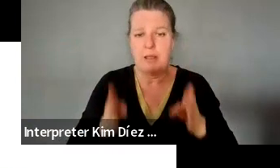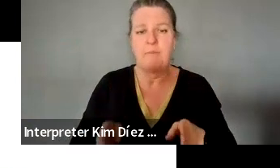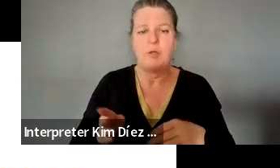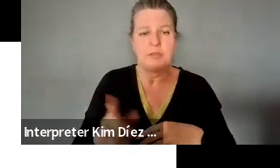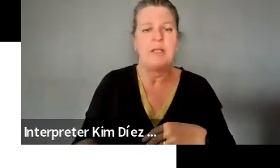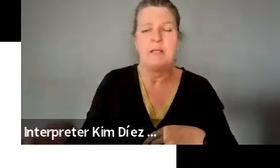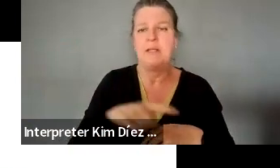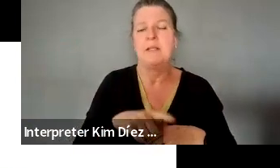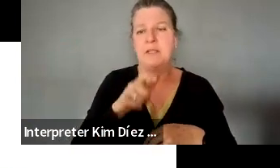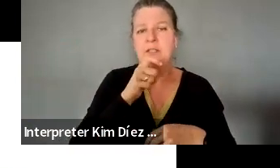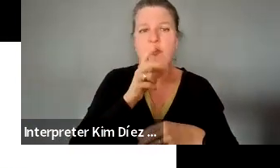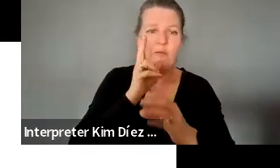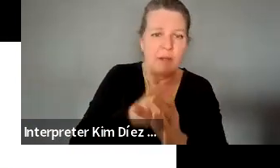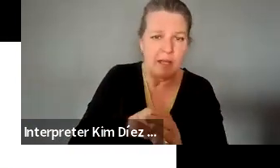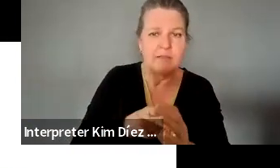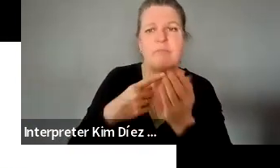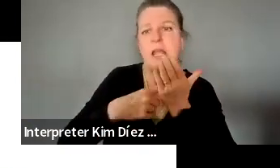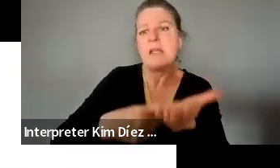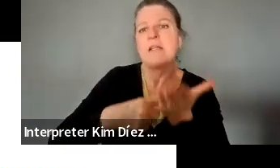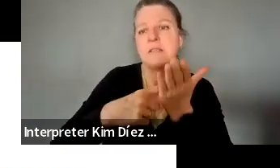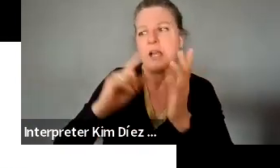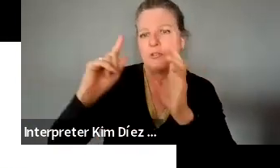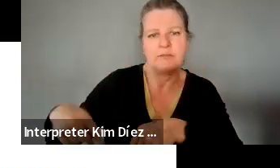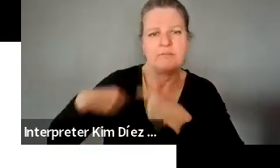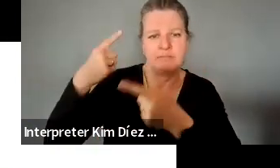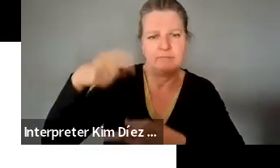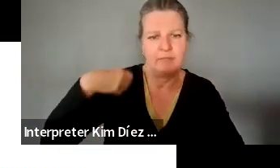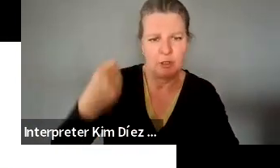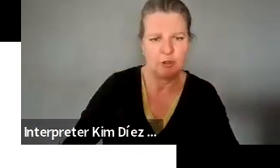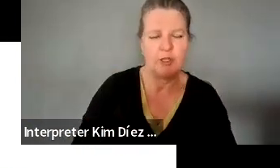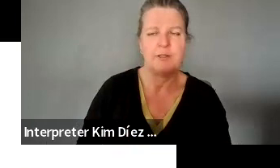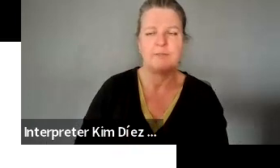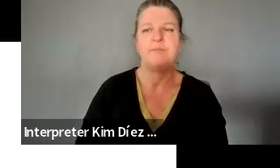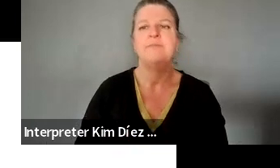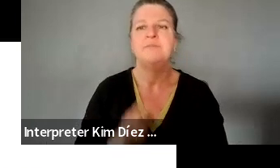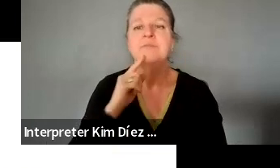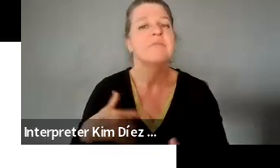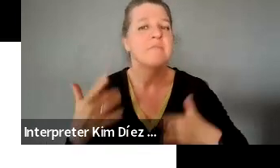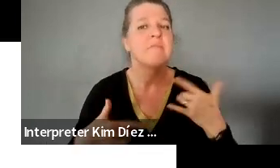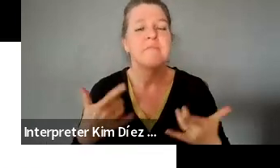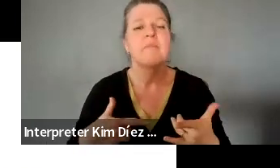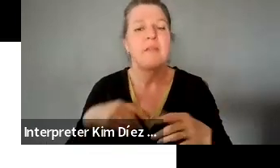participating in discussion with all along this year. So we're excited that there's an in-person event